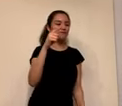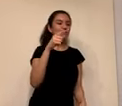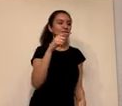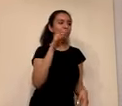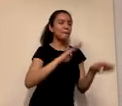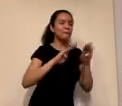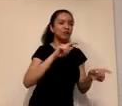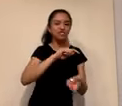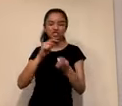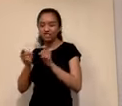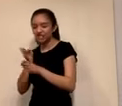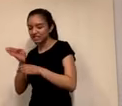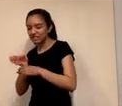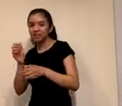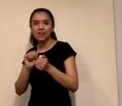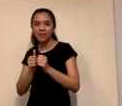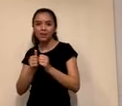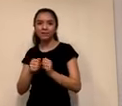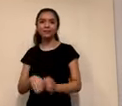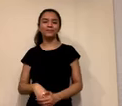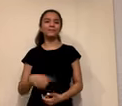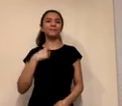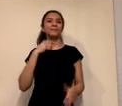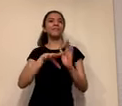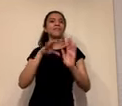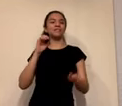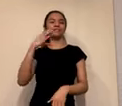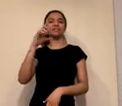I discovered the CLS Program, and did not hesitate to apply.